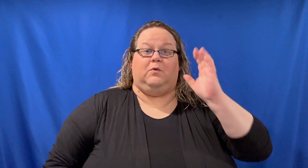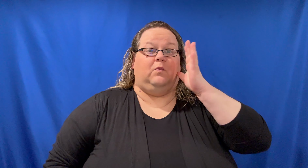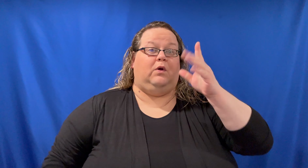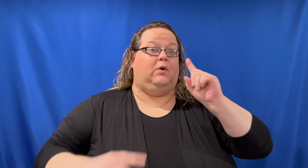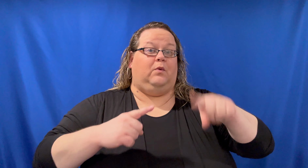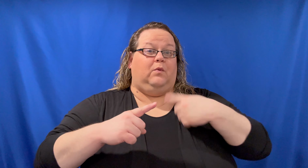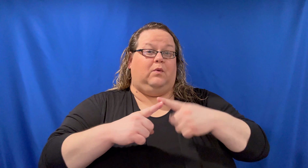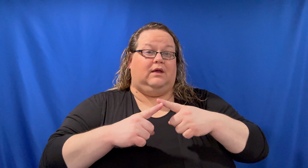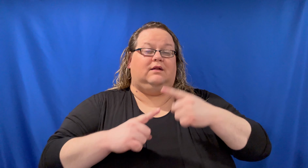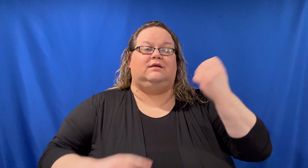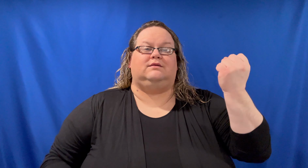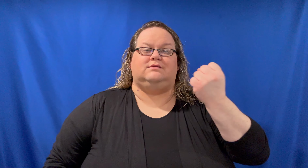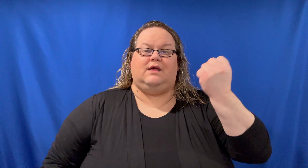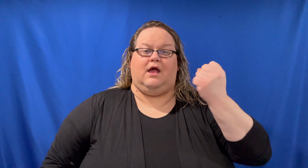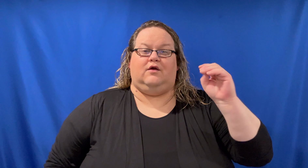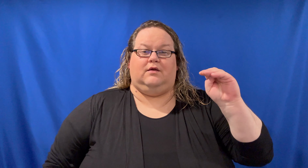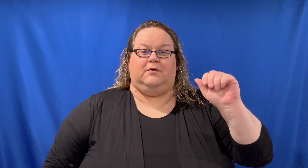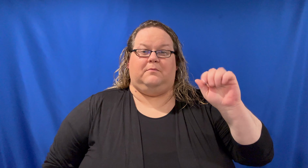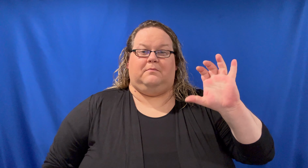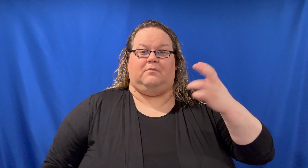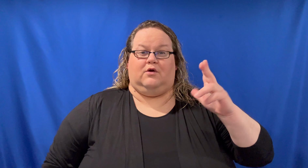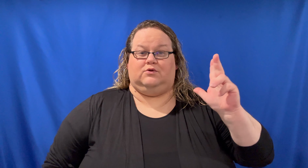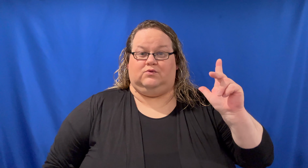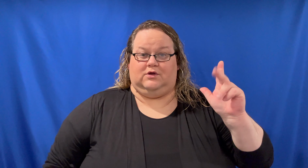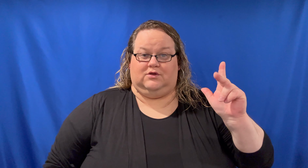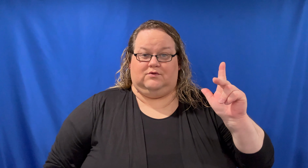will be on Saturday, March 23.